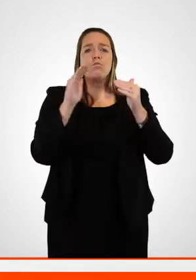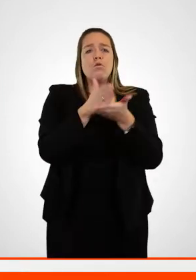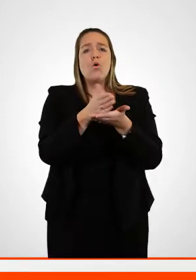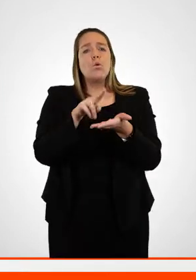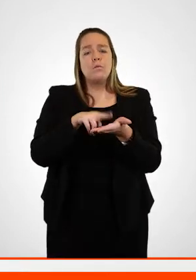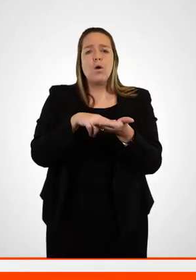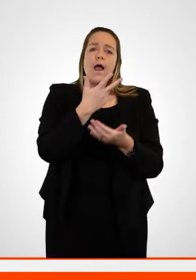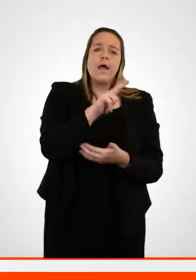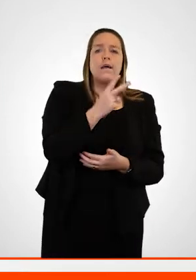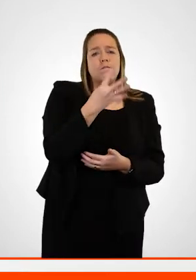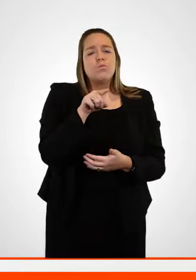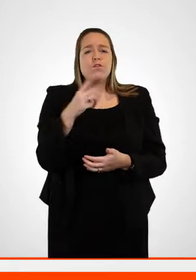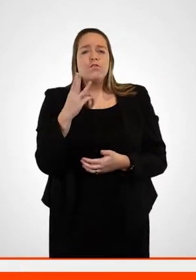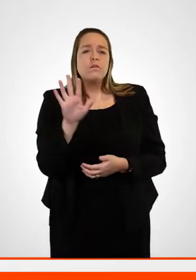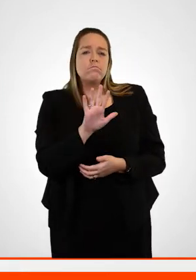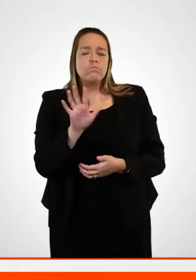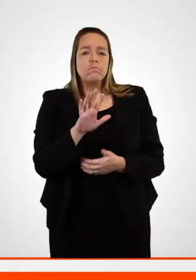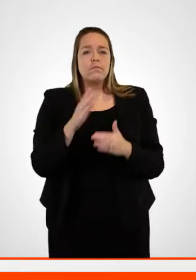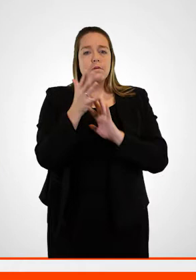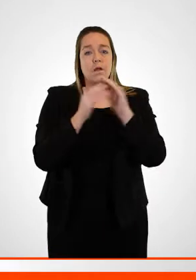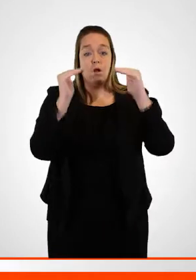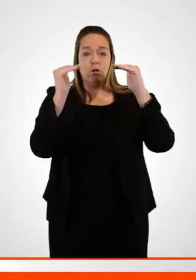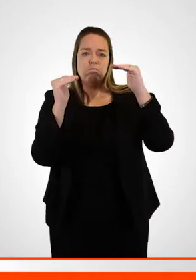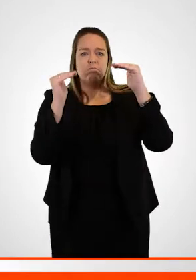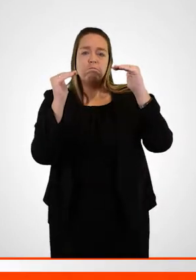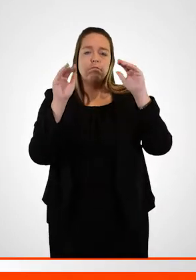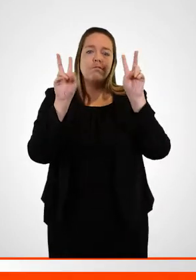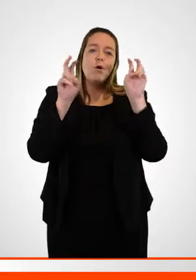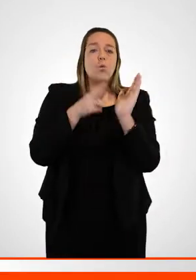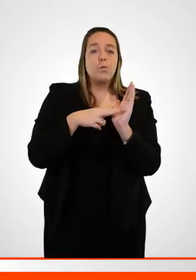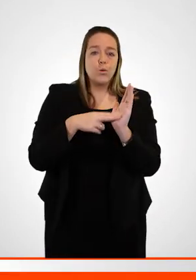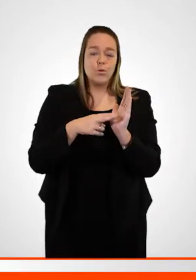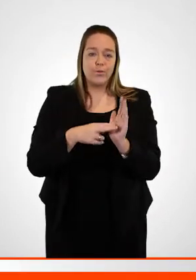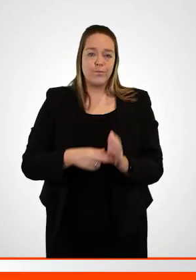about an 84 or 85, 84.3, so just outside the sort of "normal" range.